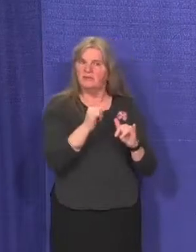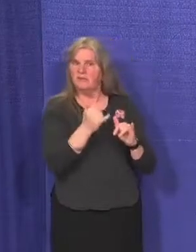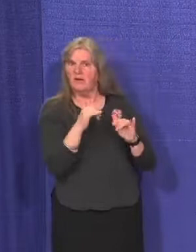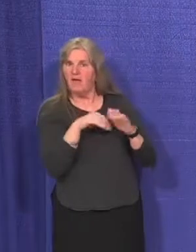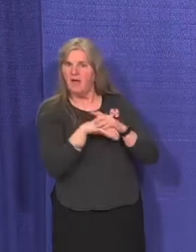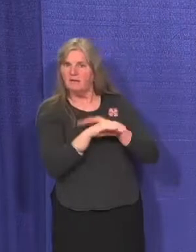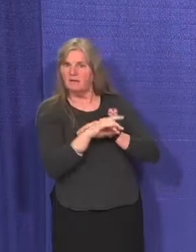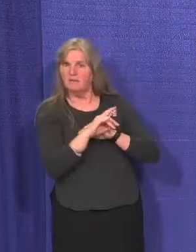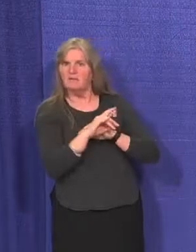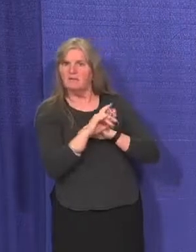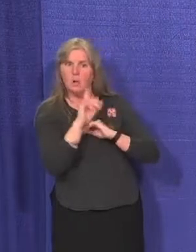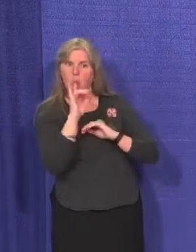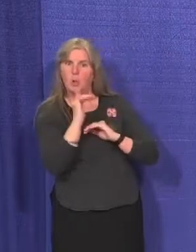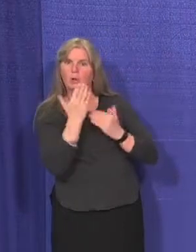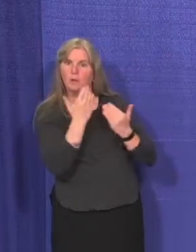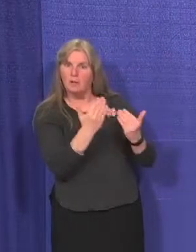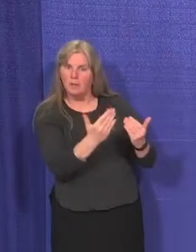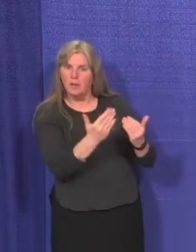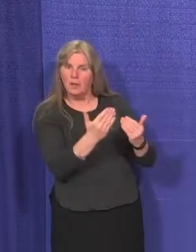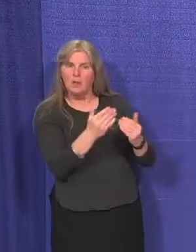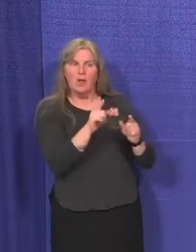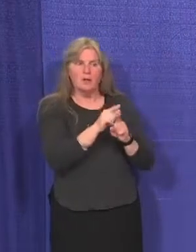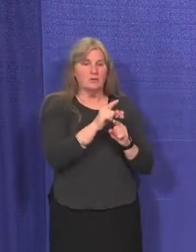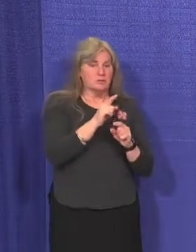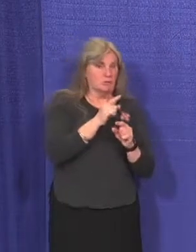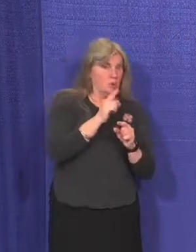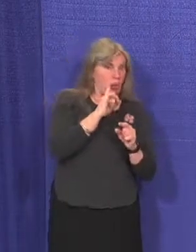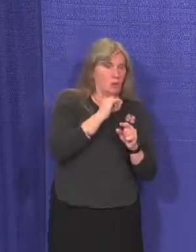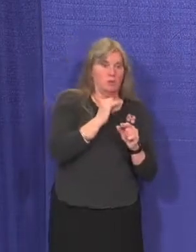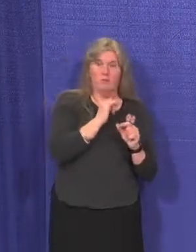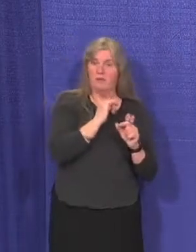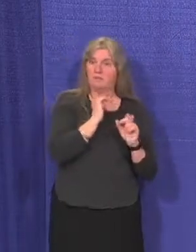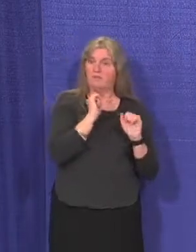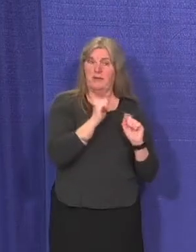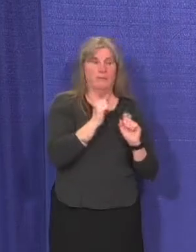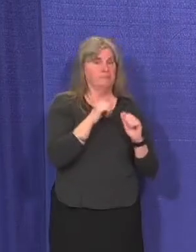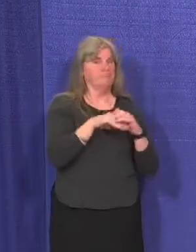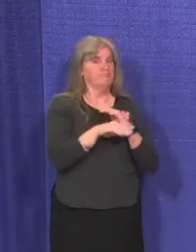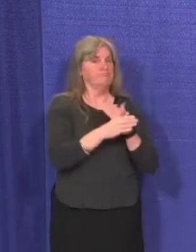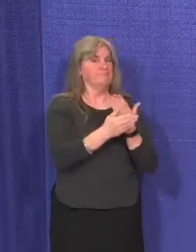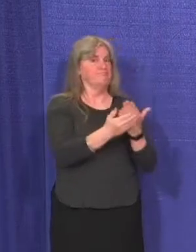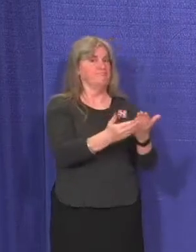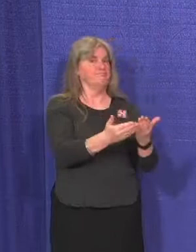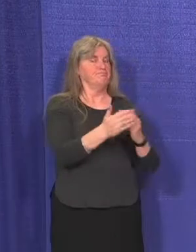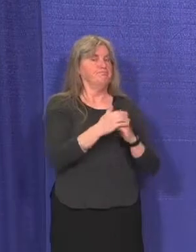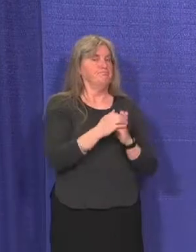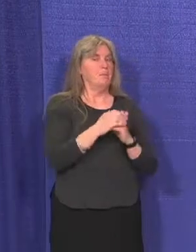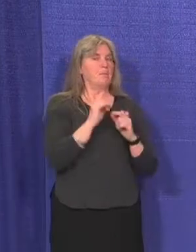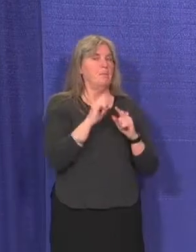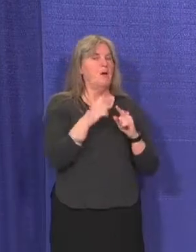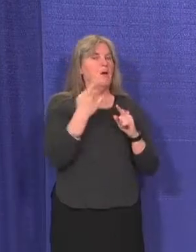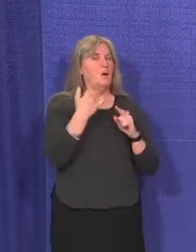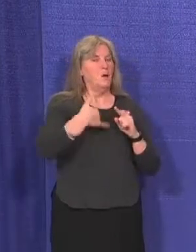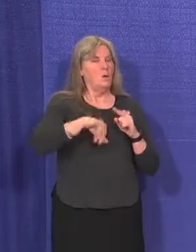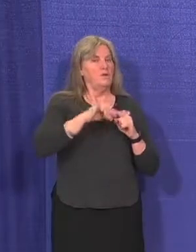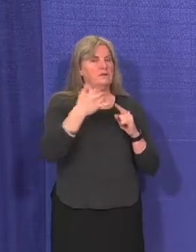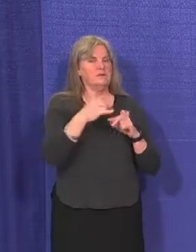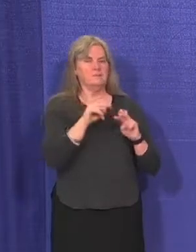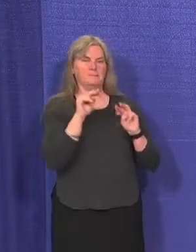of any issues with delayed or cancelled appointments. We still have regular medical